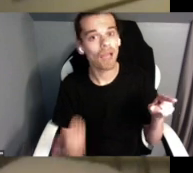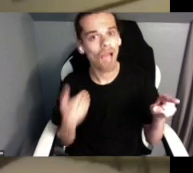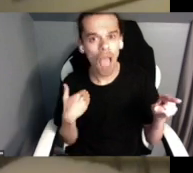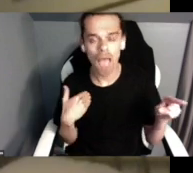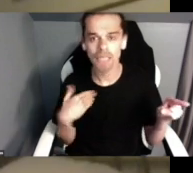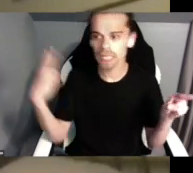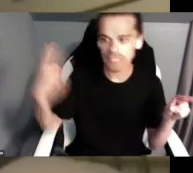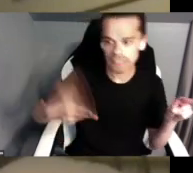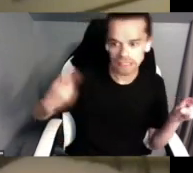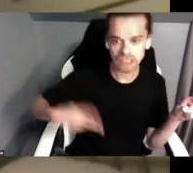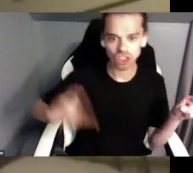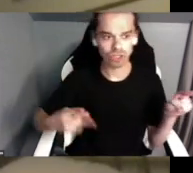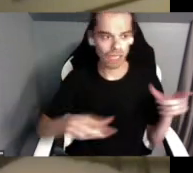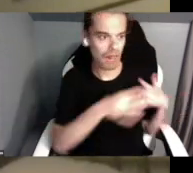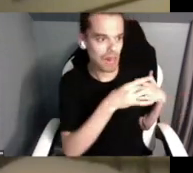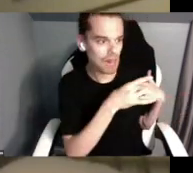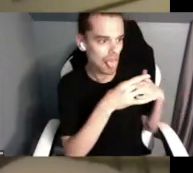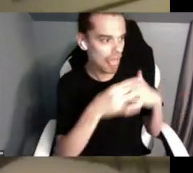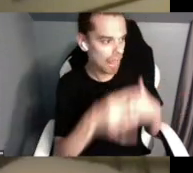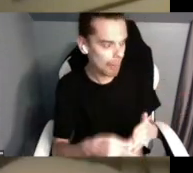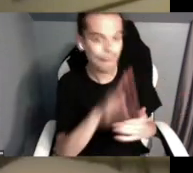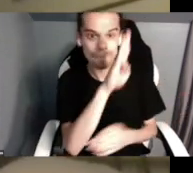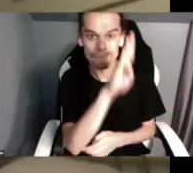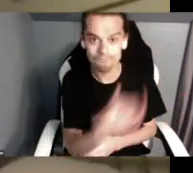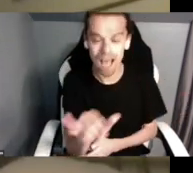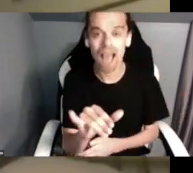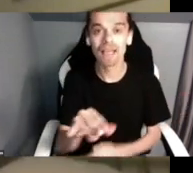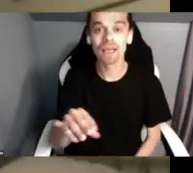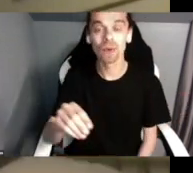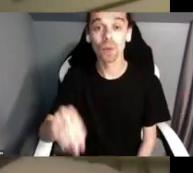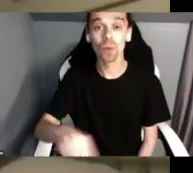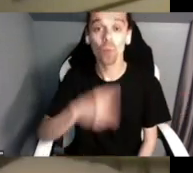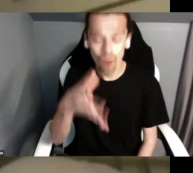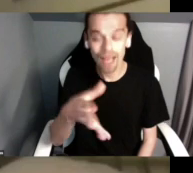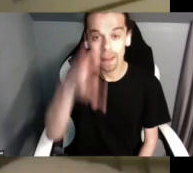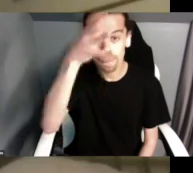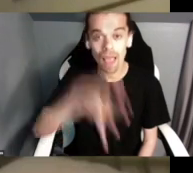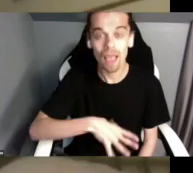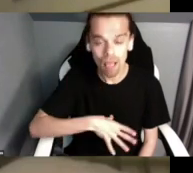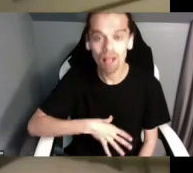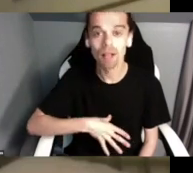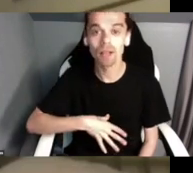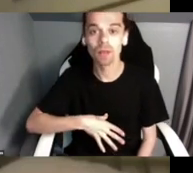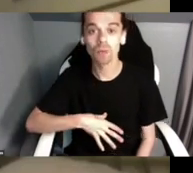been led by white male wheelchair users,